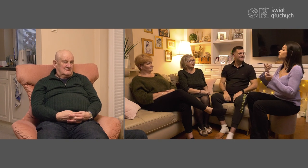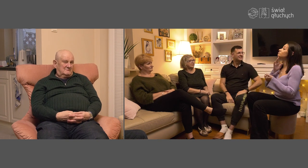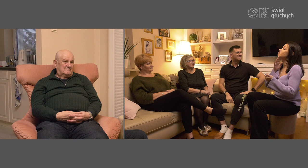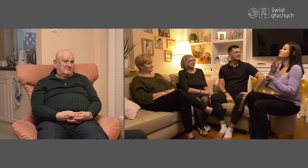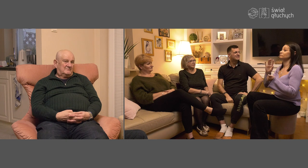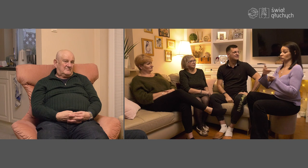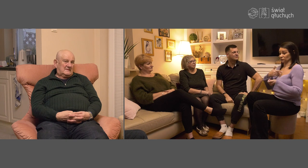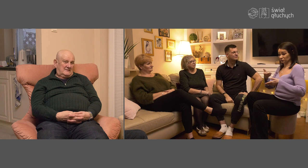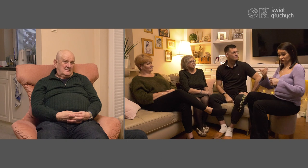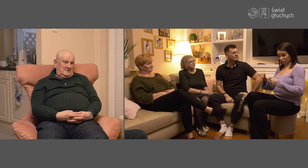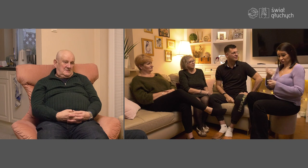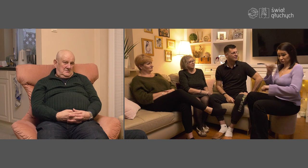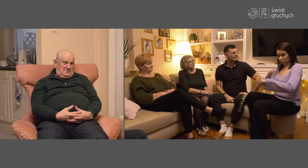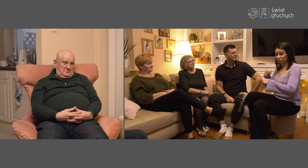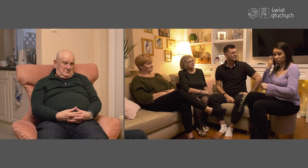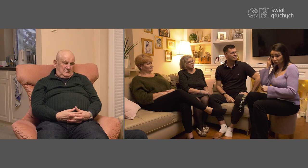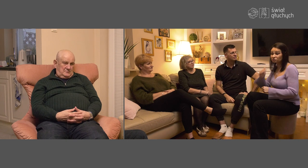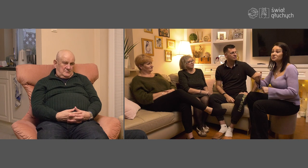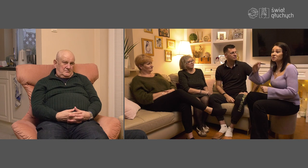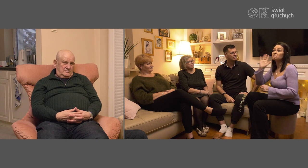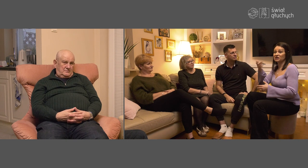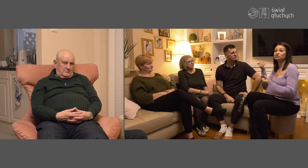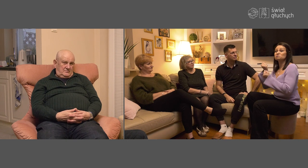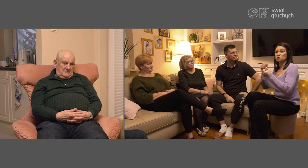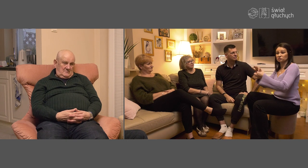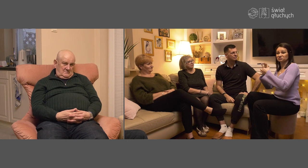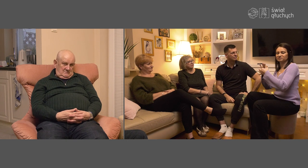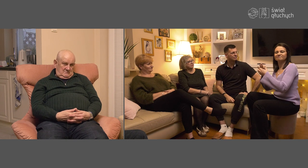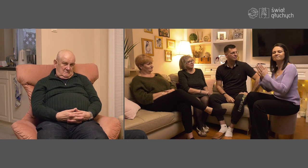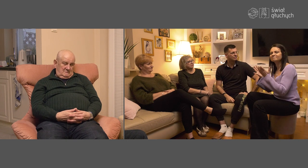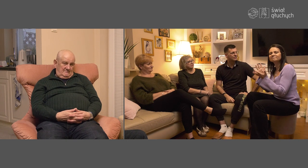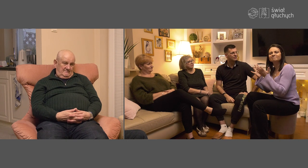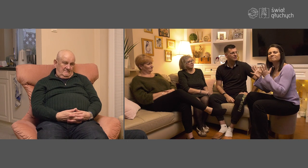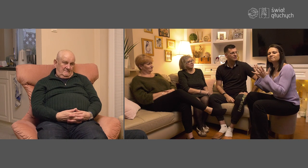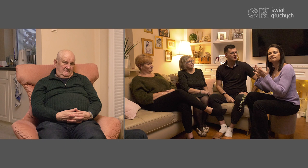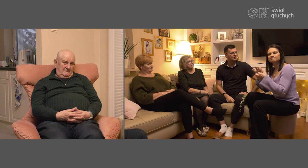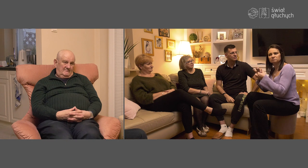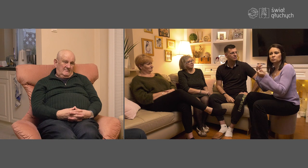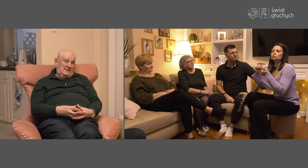[Monika]: Exactly, the question is, if I had a hearing child, would we have such a strong relationship? I don't know.